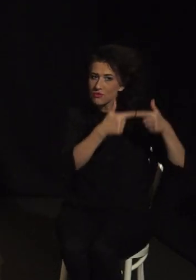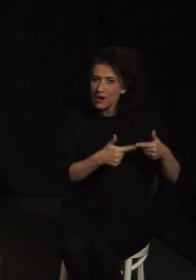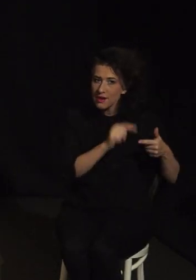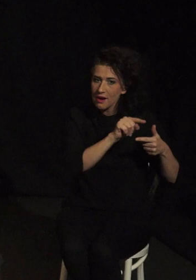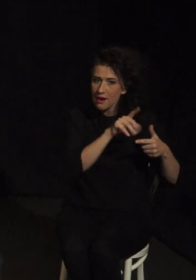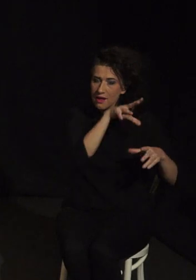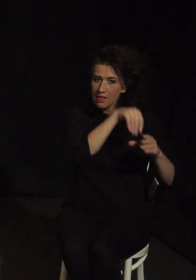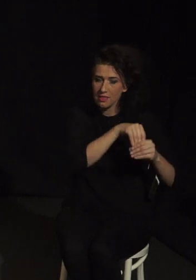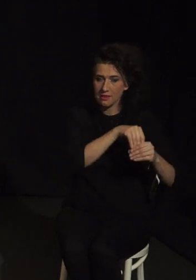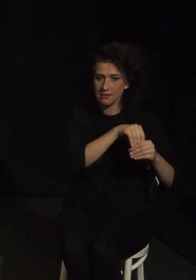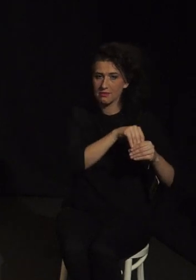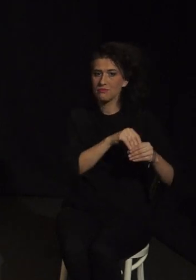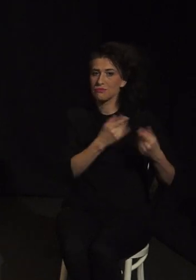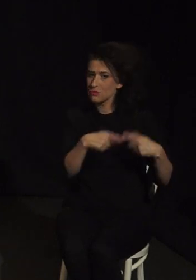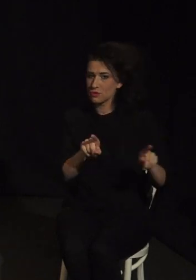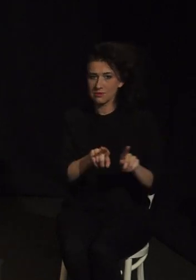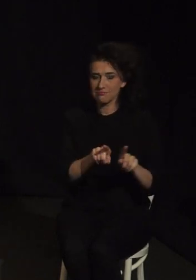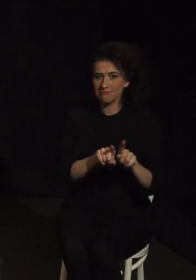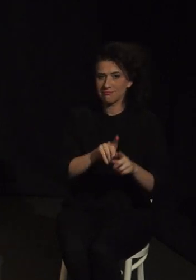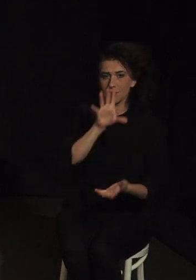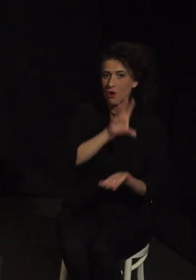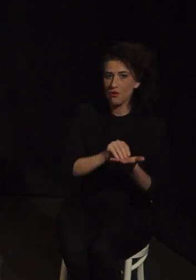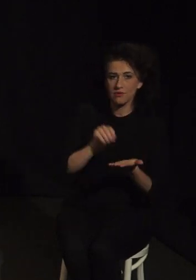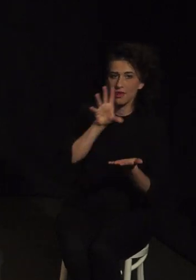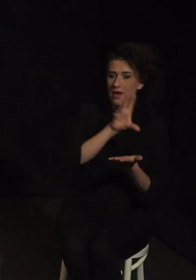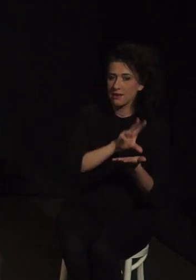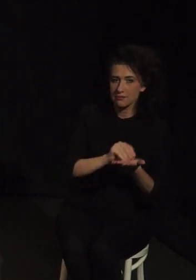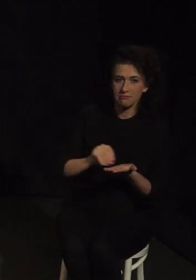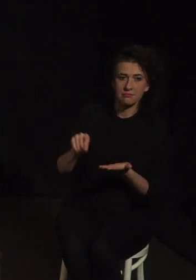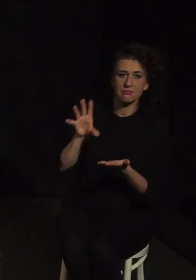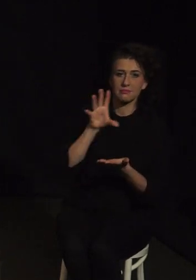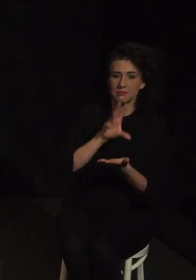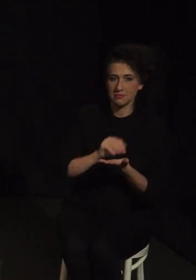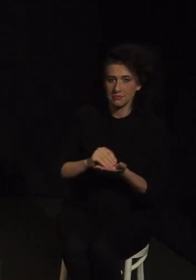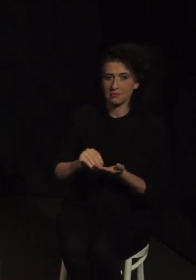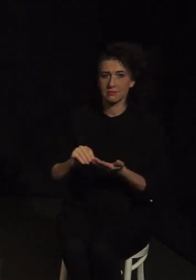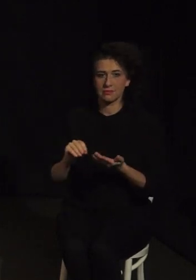That's why a caesura is included there just like repetitions and rhymes.